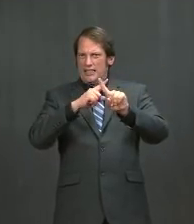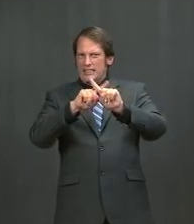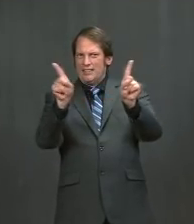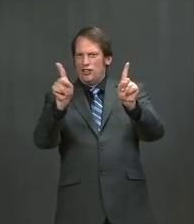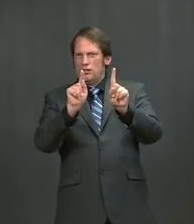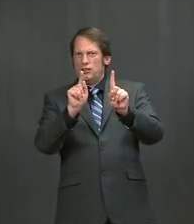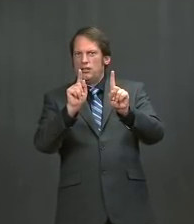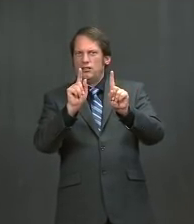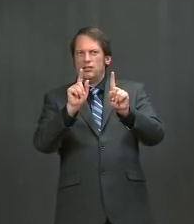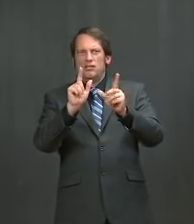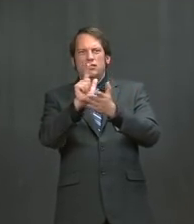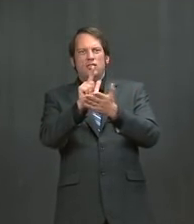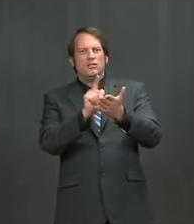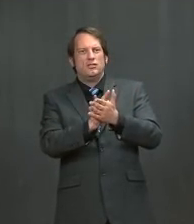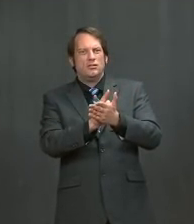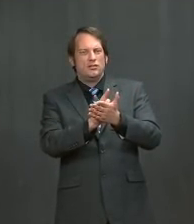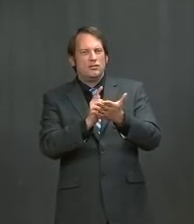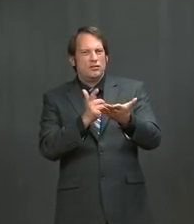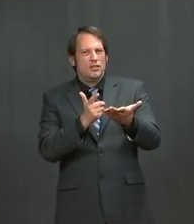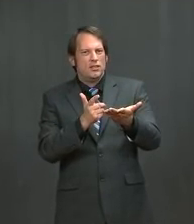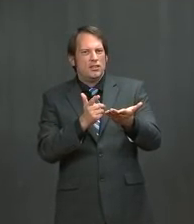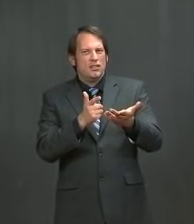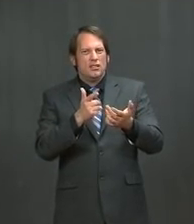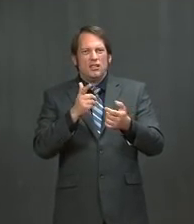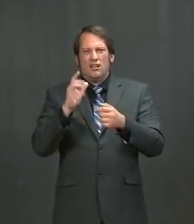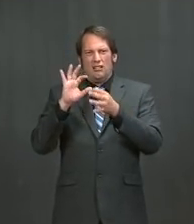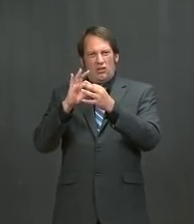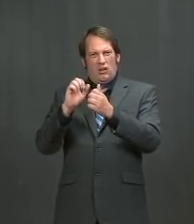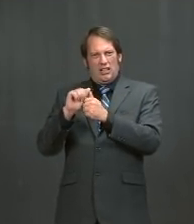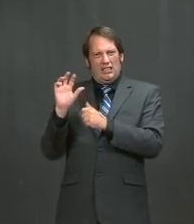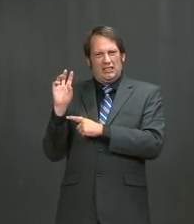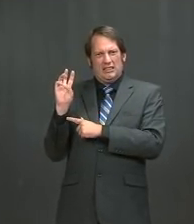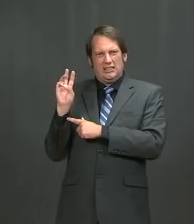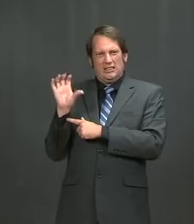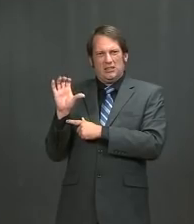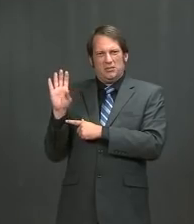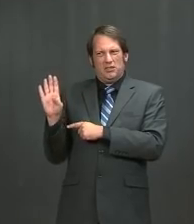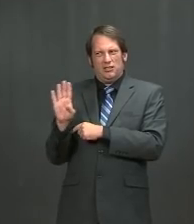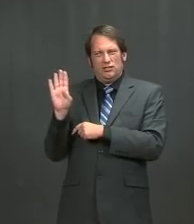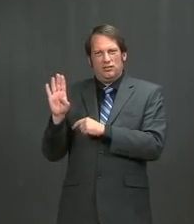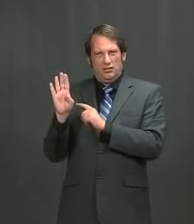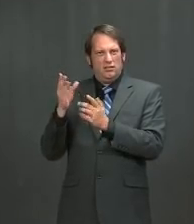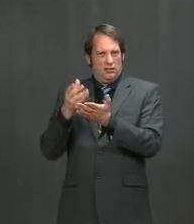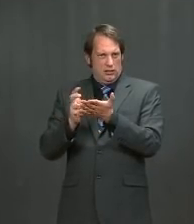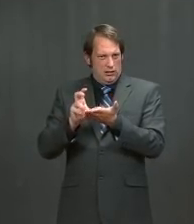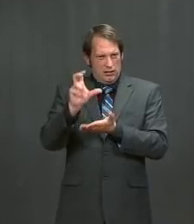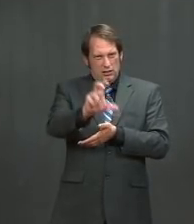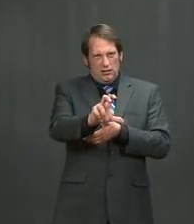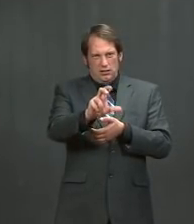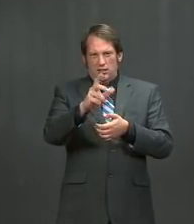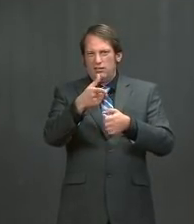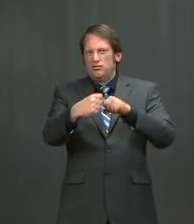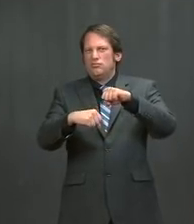It's a more traditional definition of infrastructure. So is the White House open to anything that he has laid out in this proposal, or --